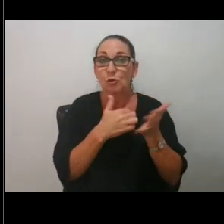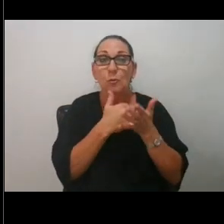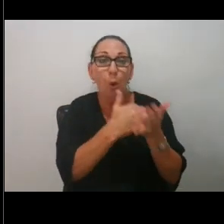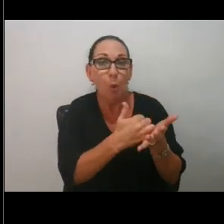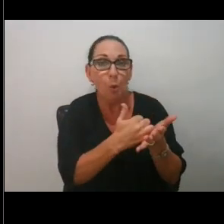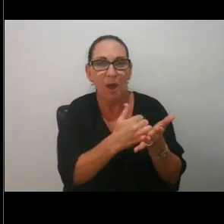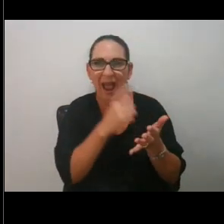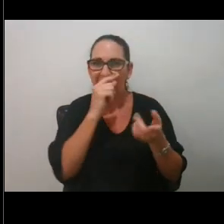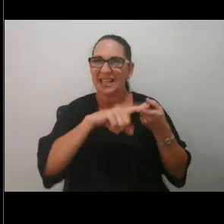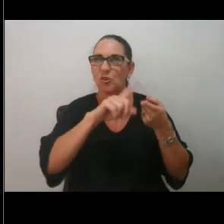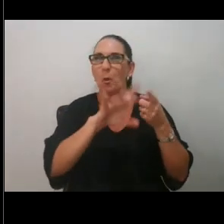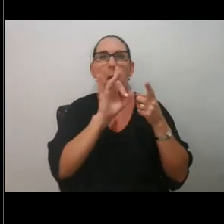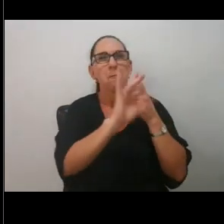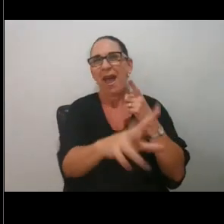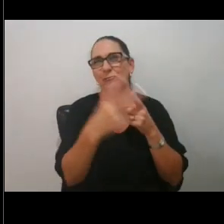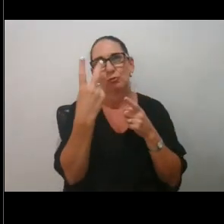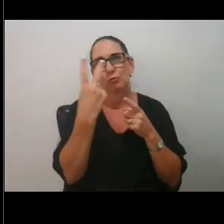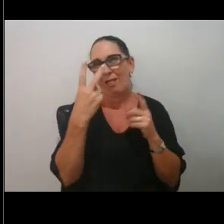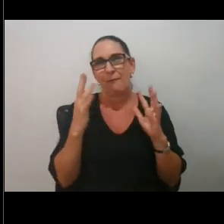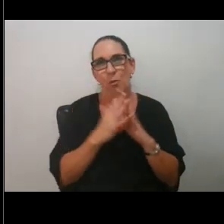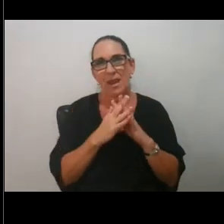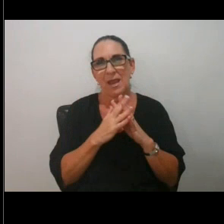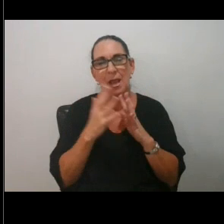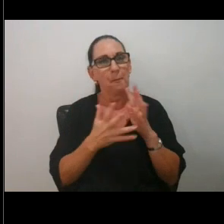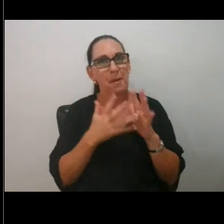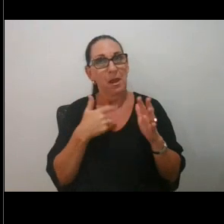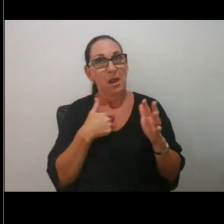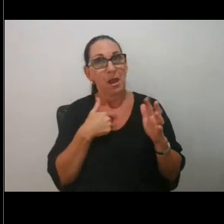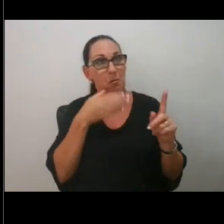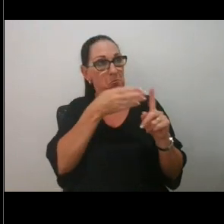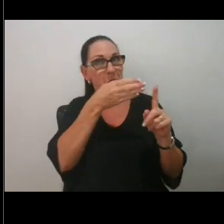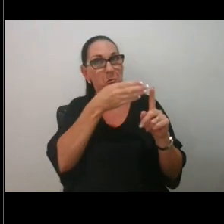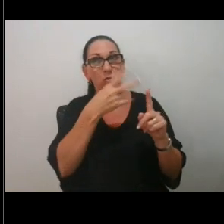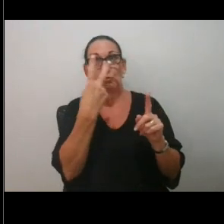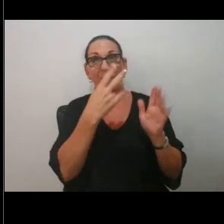people have connected with agencies that they can then stay with um through other forms of of